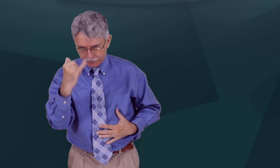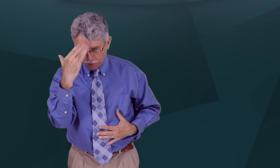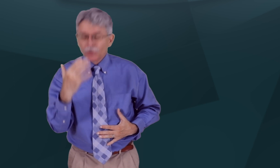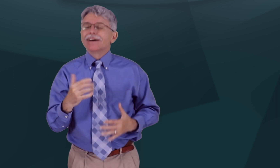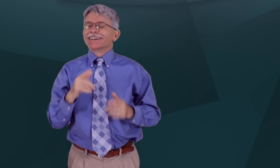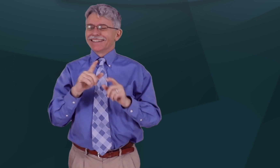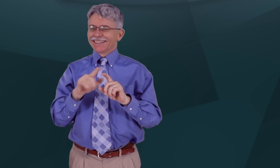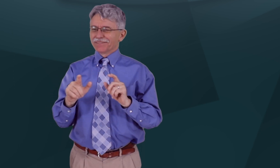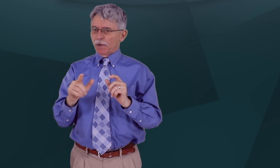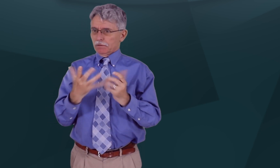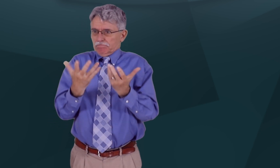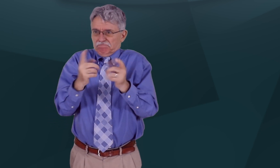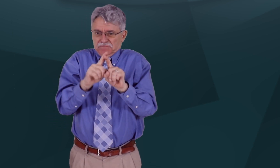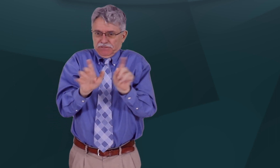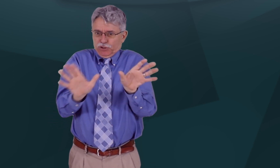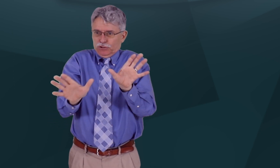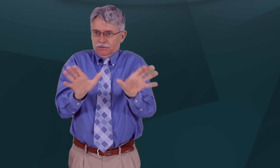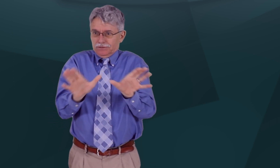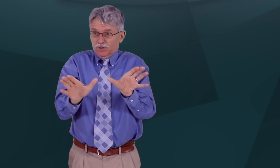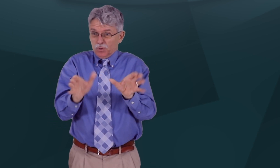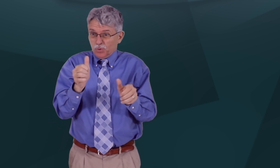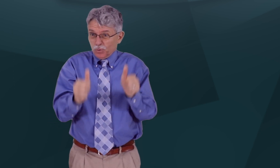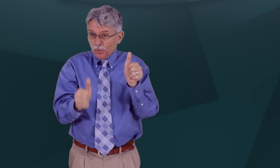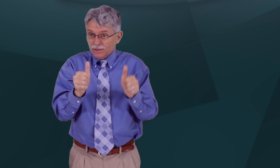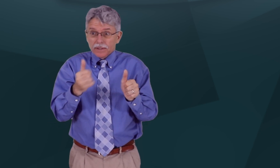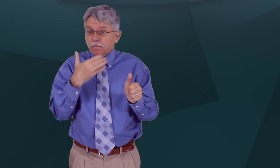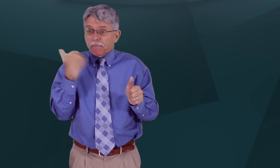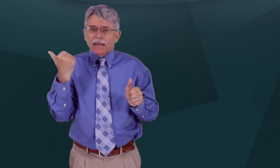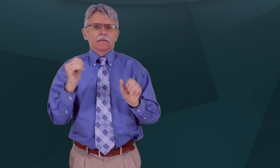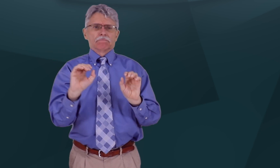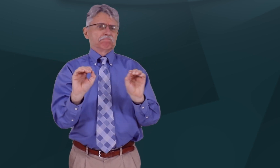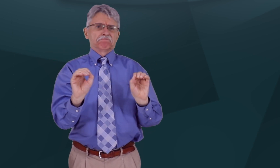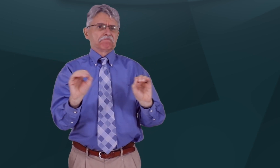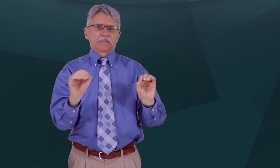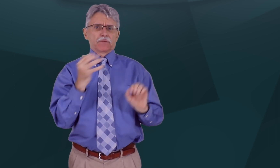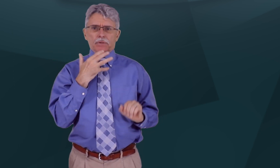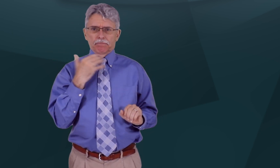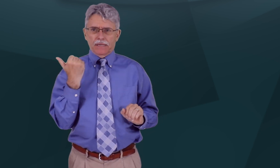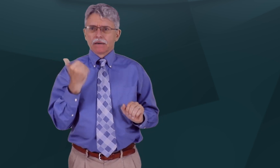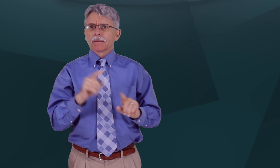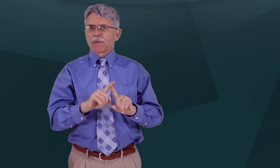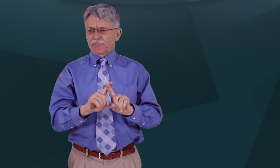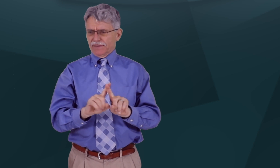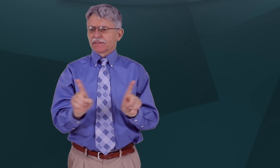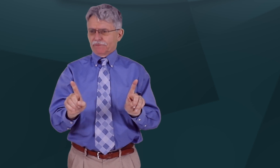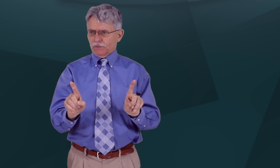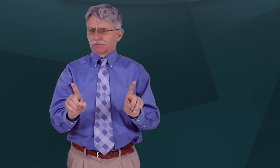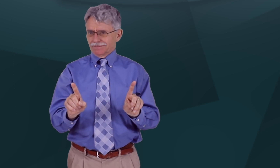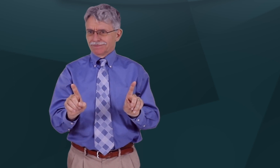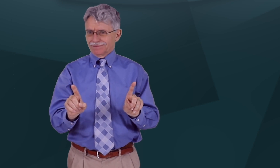I admit it. I know. But, you know, that's just a different culture. Which is better? None. None is better. But they're different.